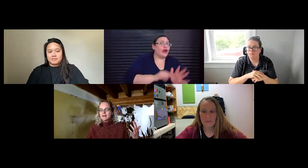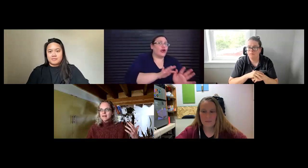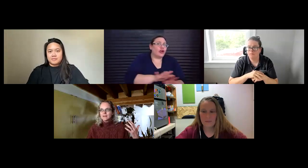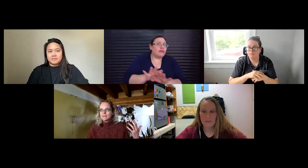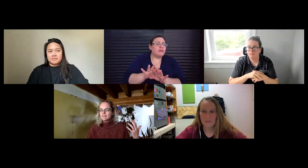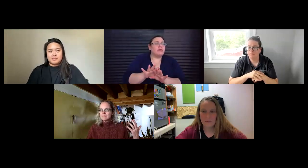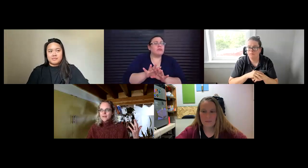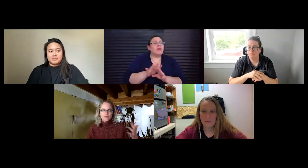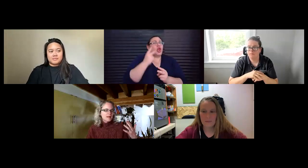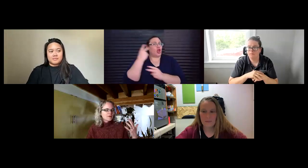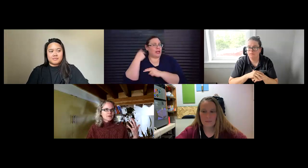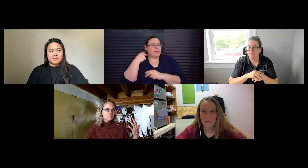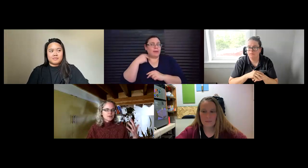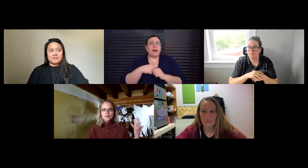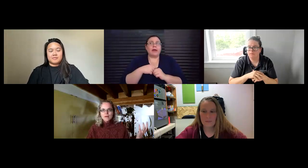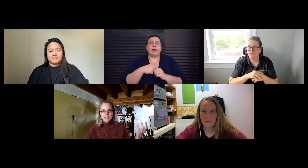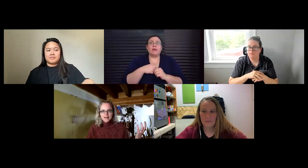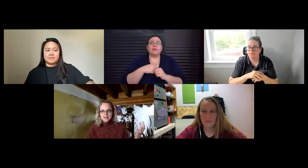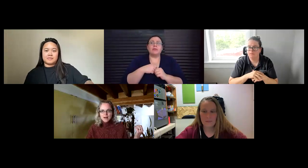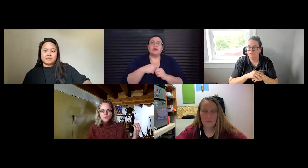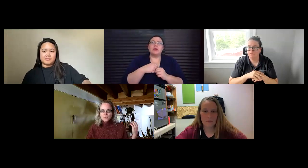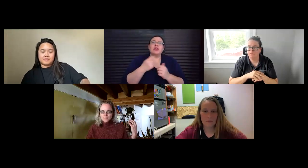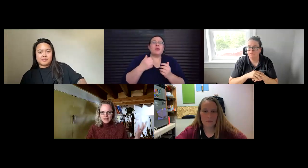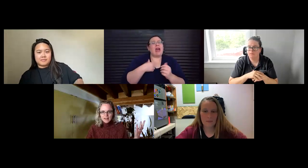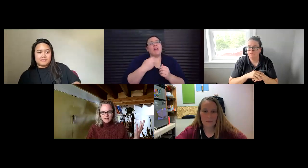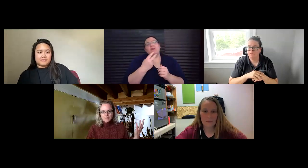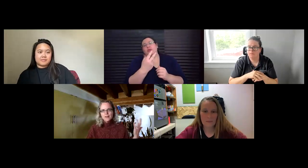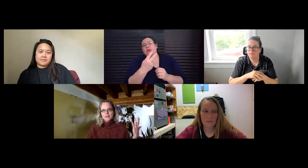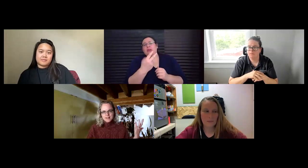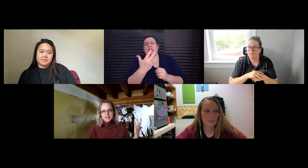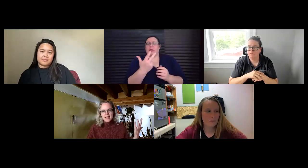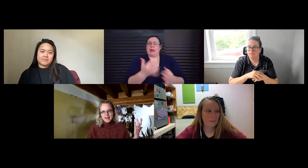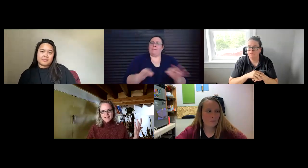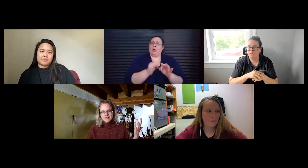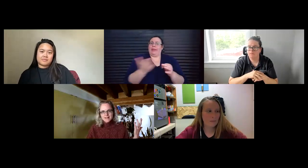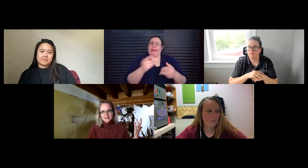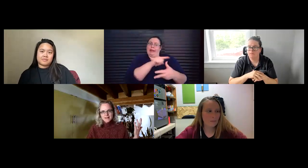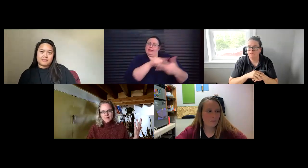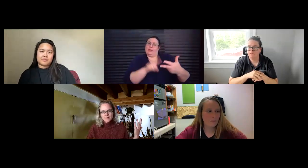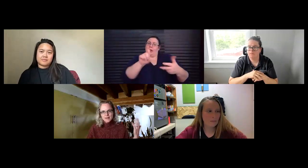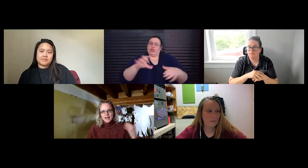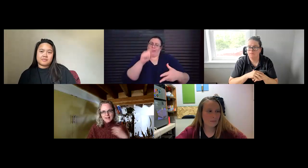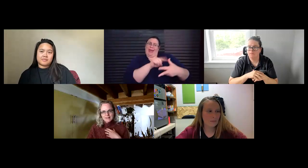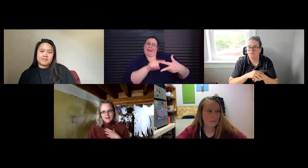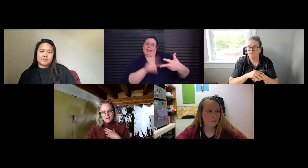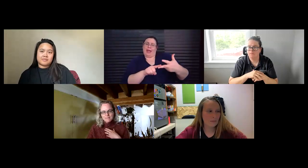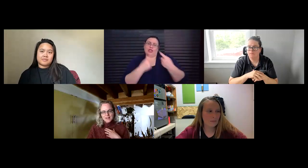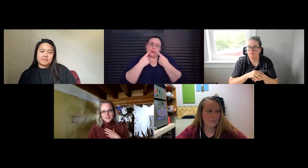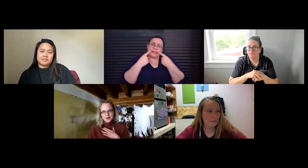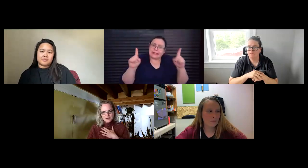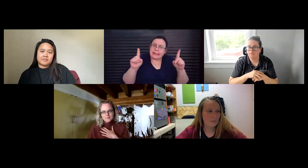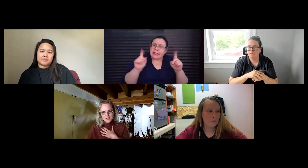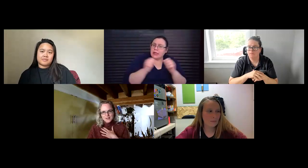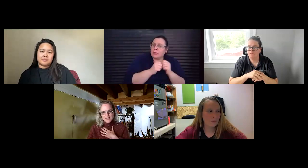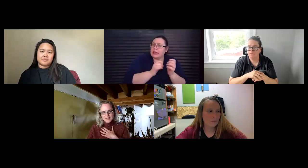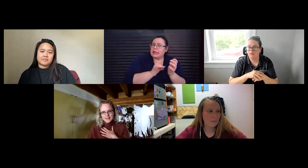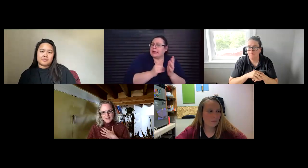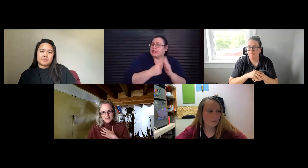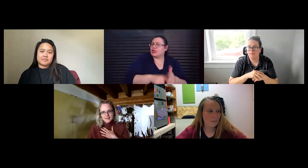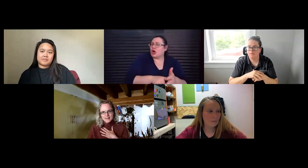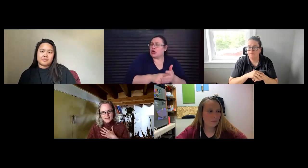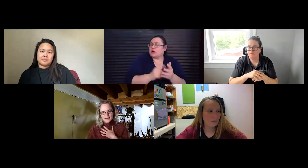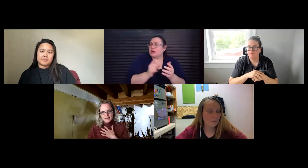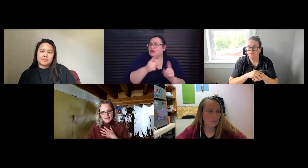are 3 or 2 or 3 things that were sort of key for your success with that Kickstarter that you did?